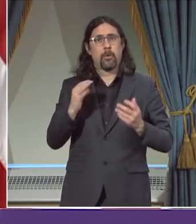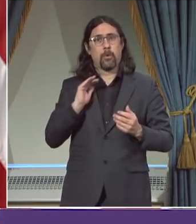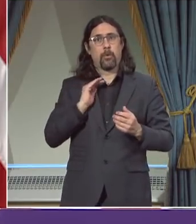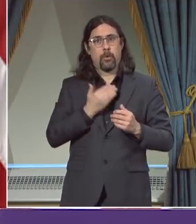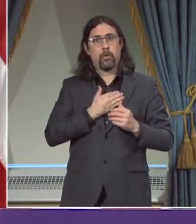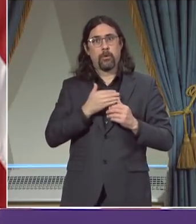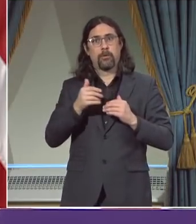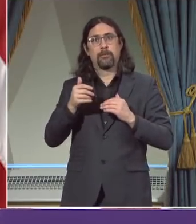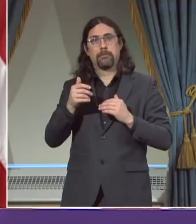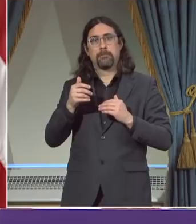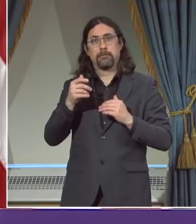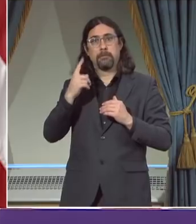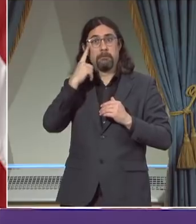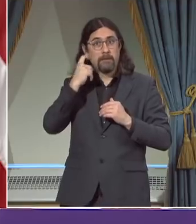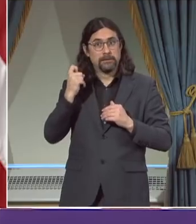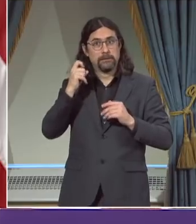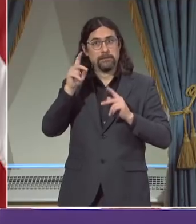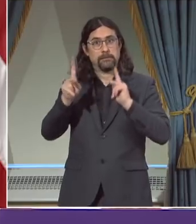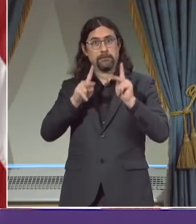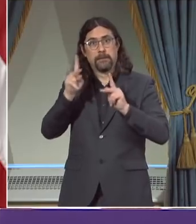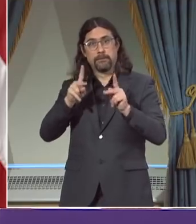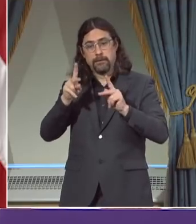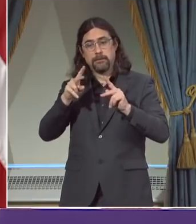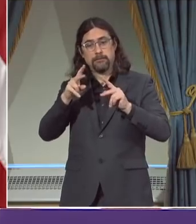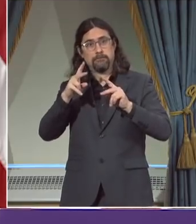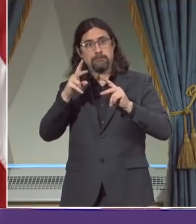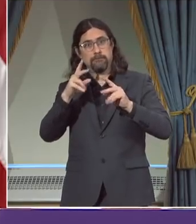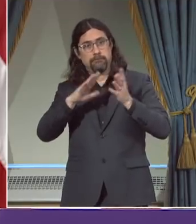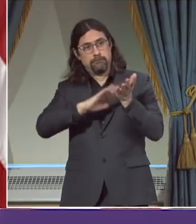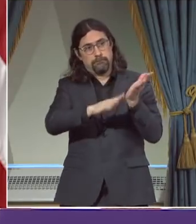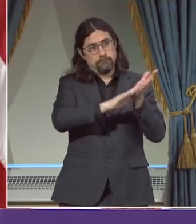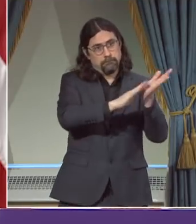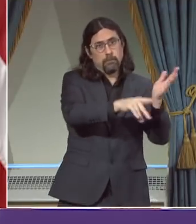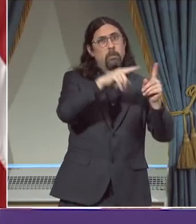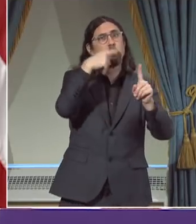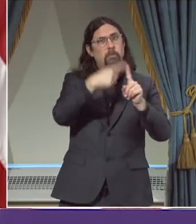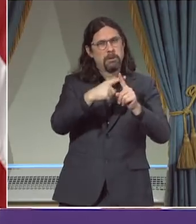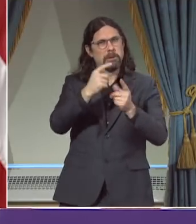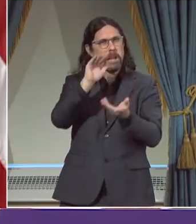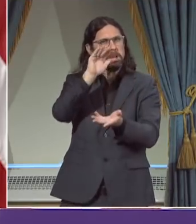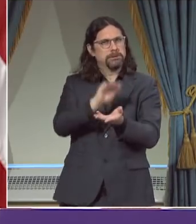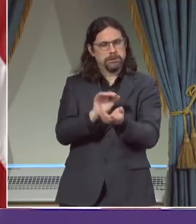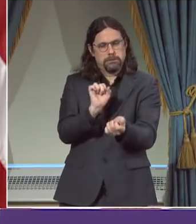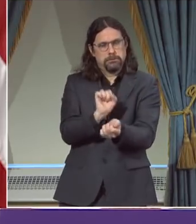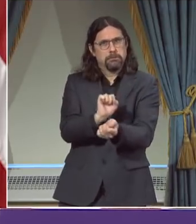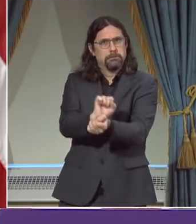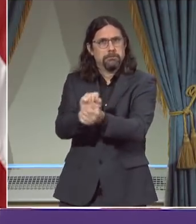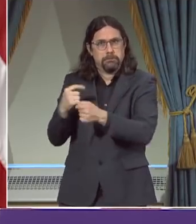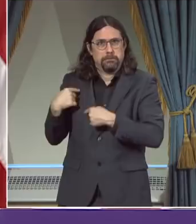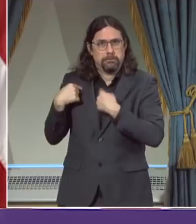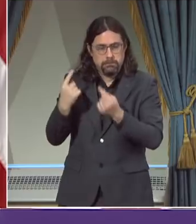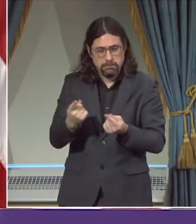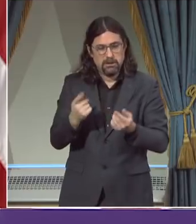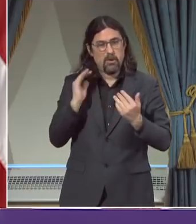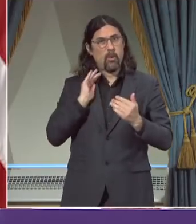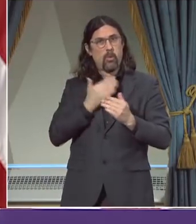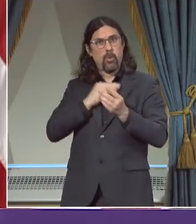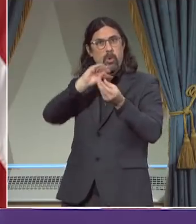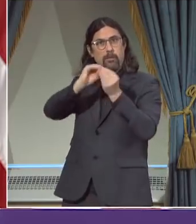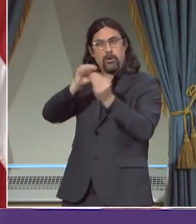POPULATION IS ODWNB Y 860 NOT JUST BECAUSE OF RELEASES BUT BECAUSE WE'VE ENSE FLLAI NG CRIME AND LOWER ARRESTS. I WANT TO THNKA